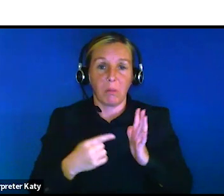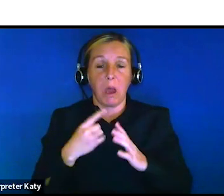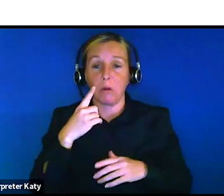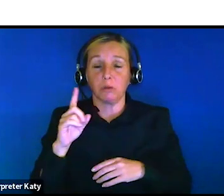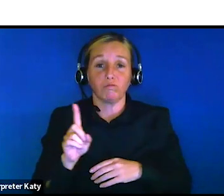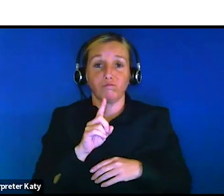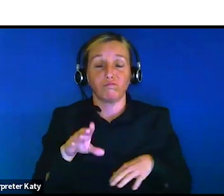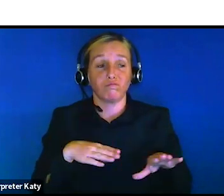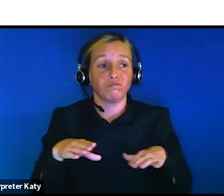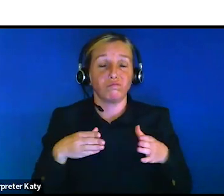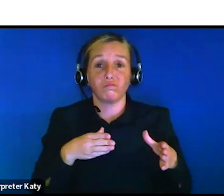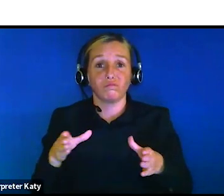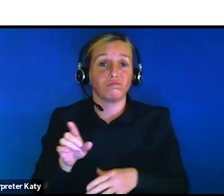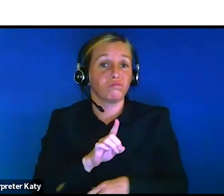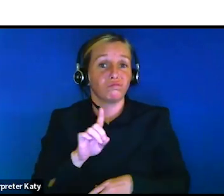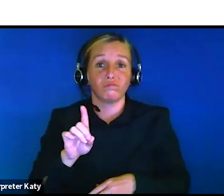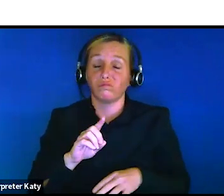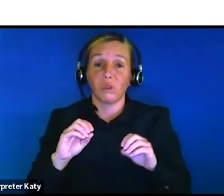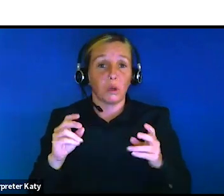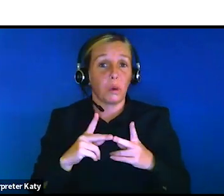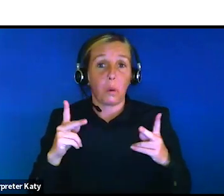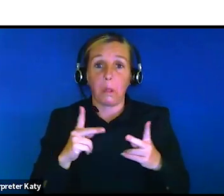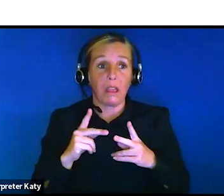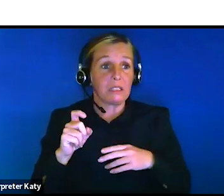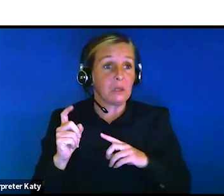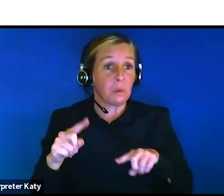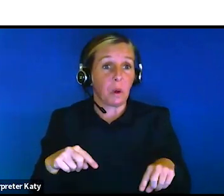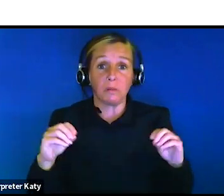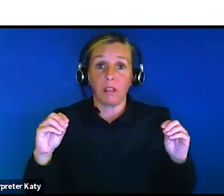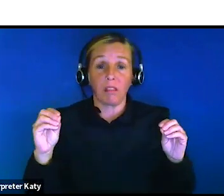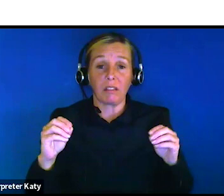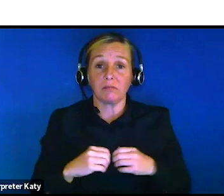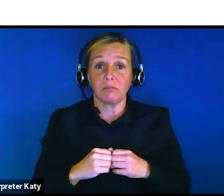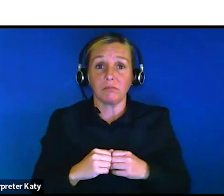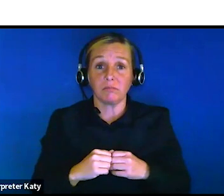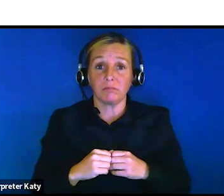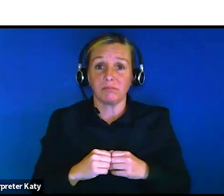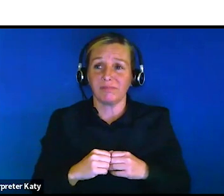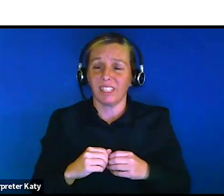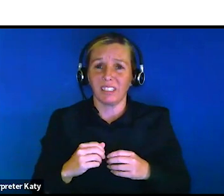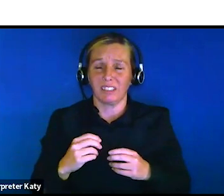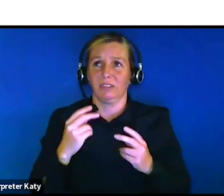How is this me? Marrying and having children was something I really wanted.